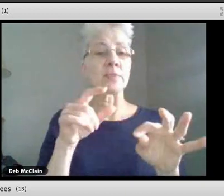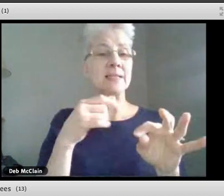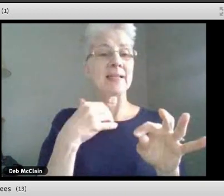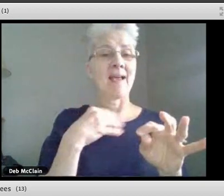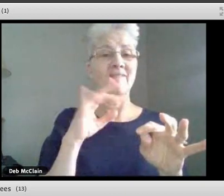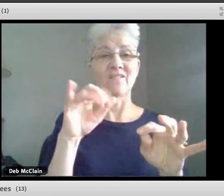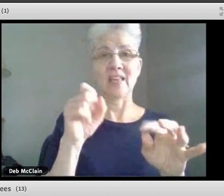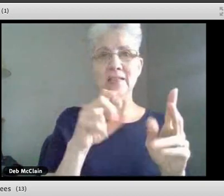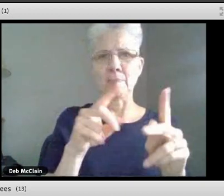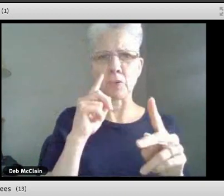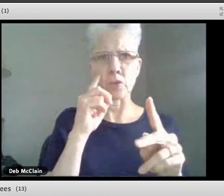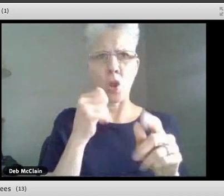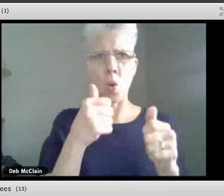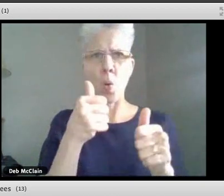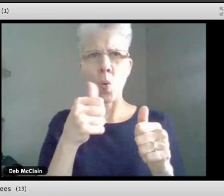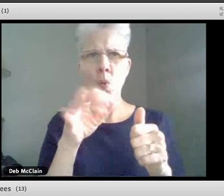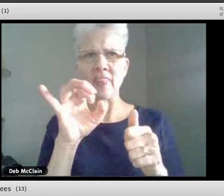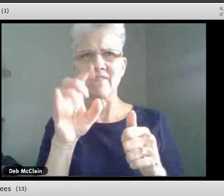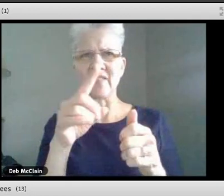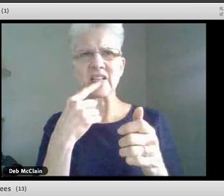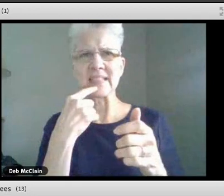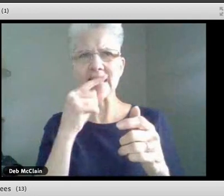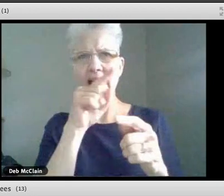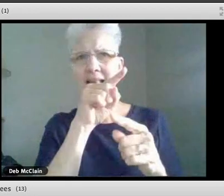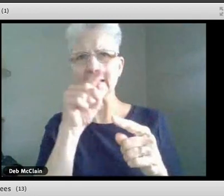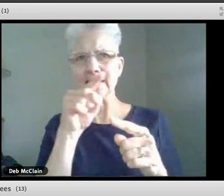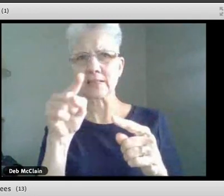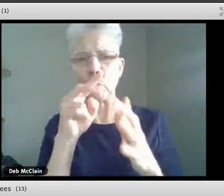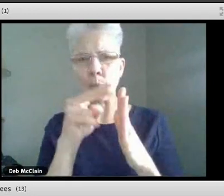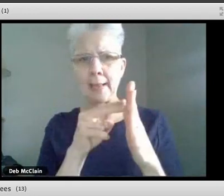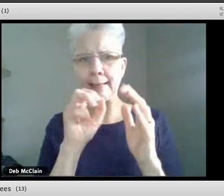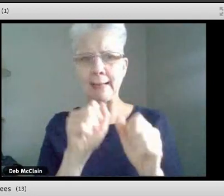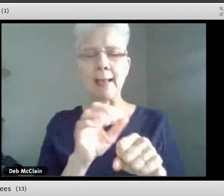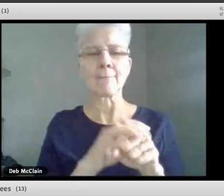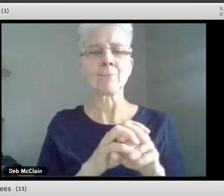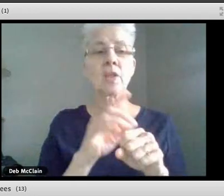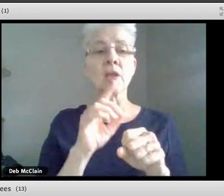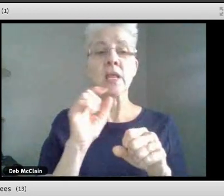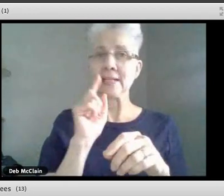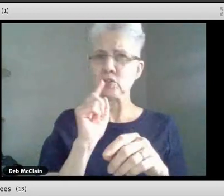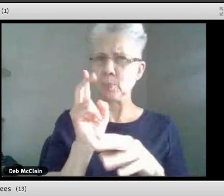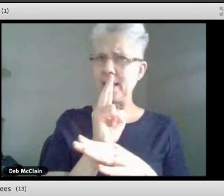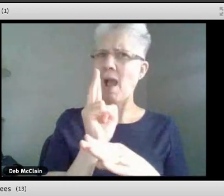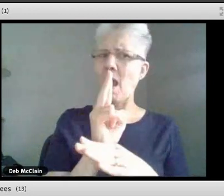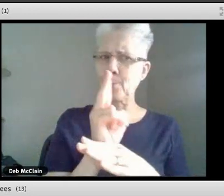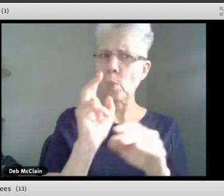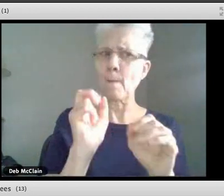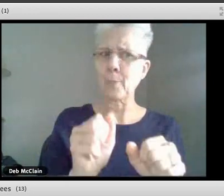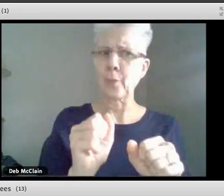what the field says, different things like that. It needs to be operable, and so, you know, the user interface